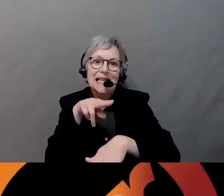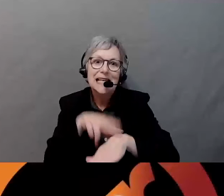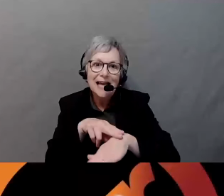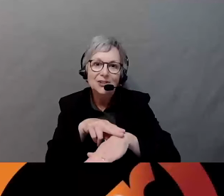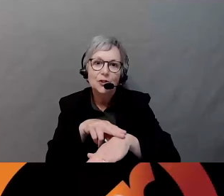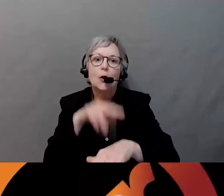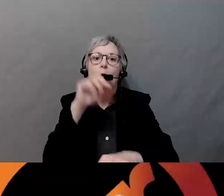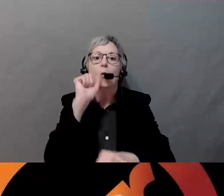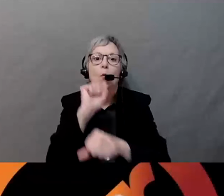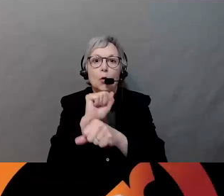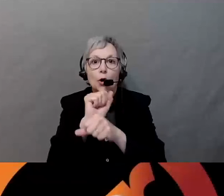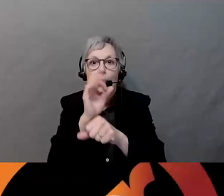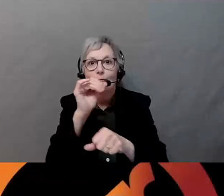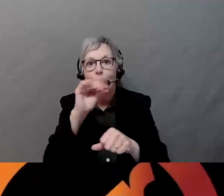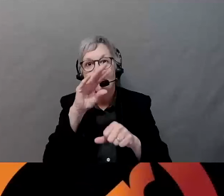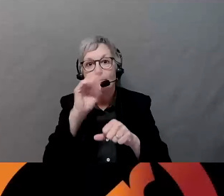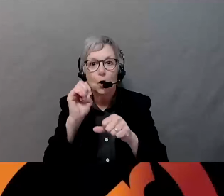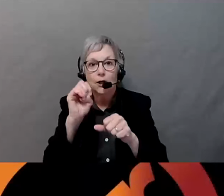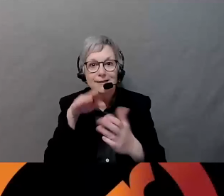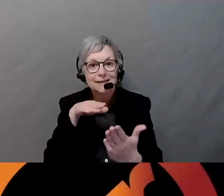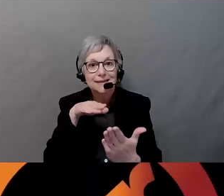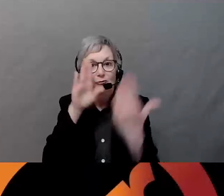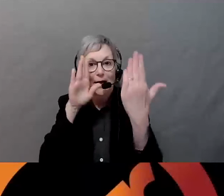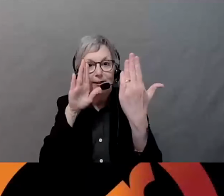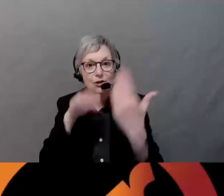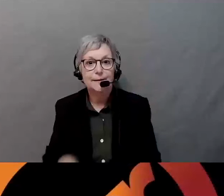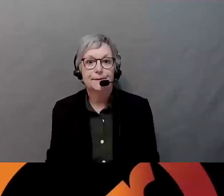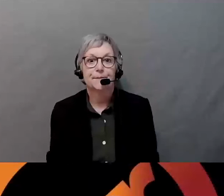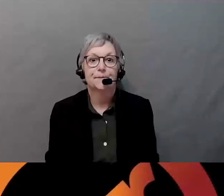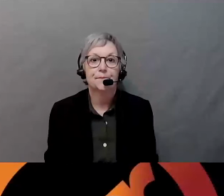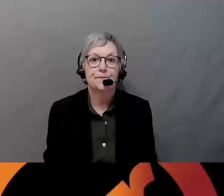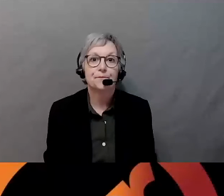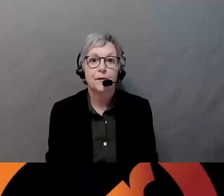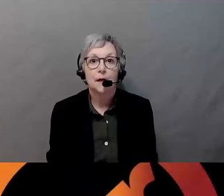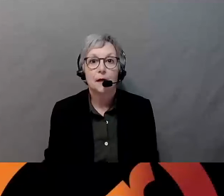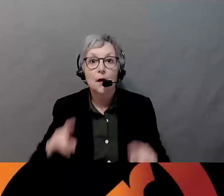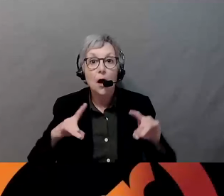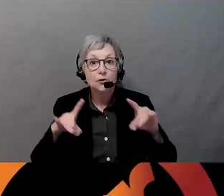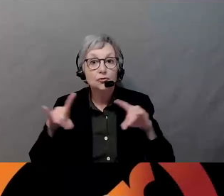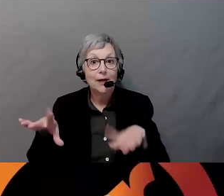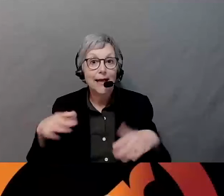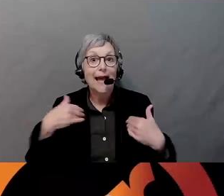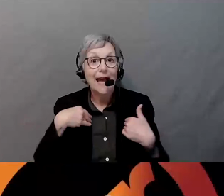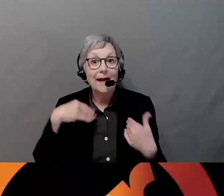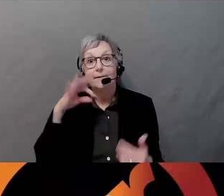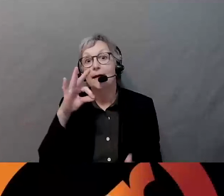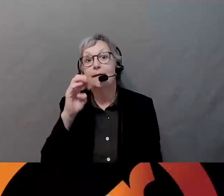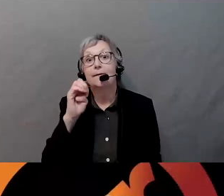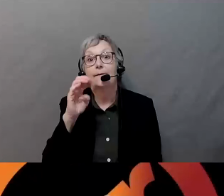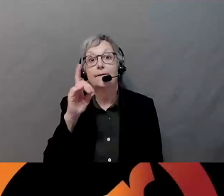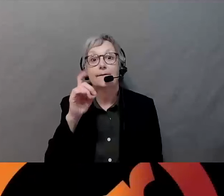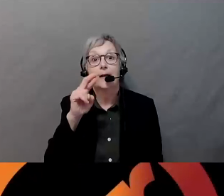STRATEGY AFTER THAT. I THINK AUSTRALIA HAS A FED RATED SYSTEM SO